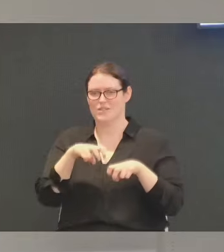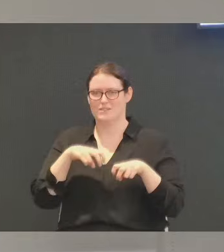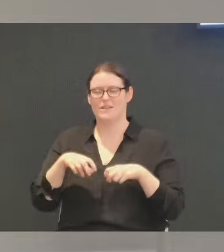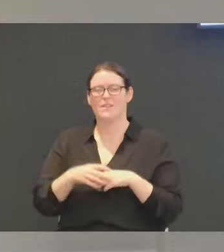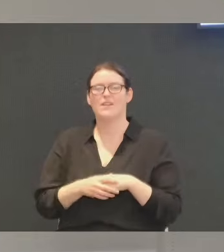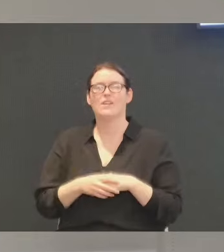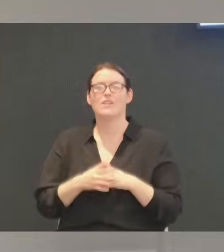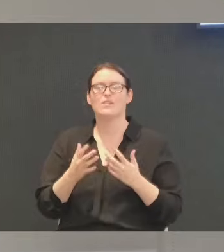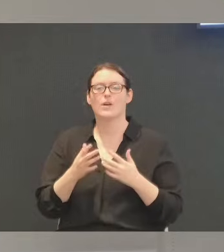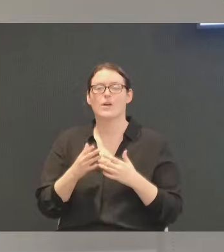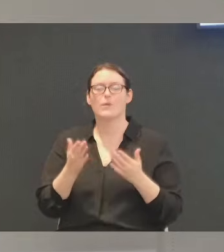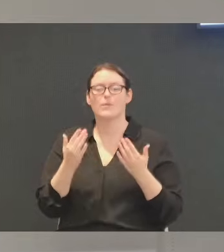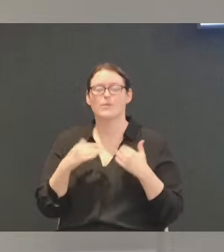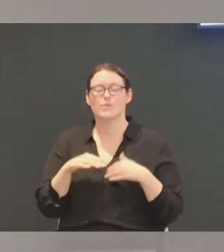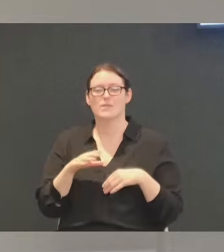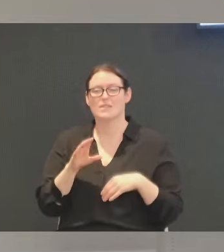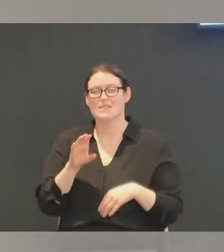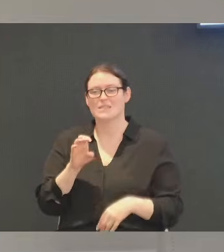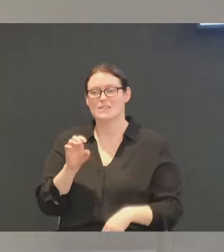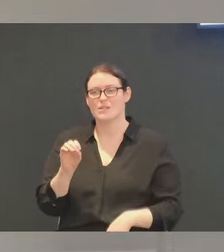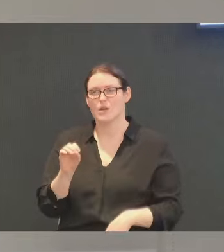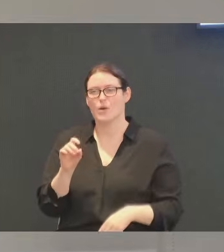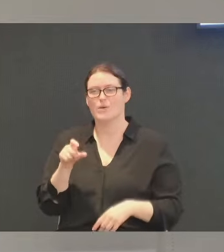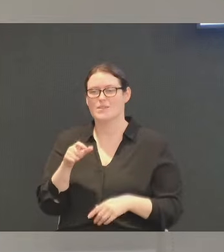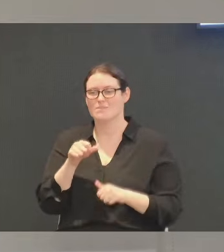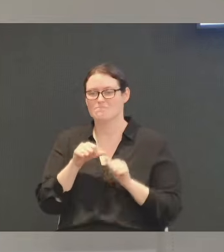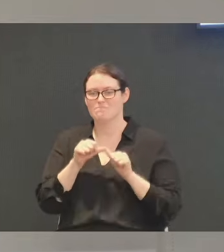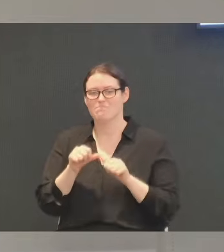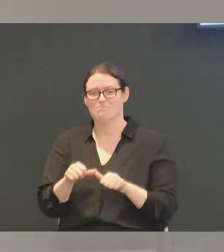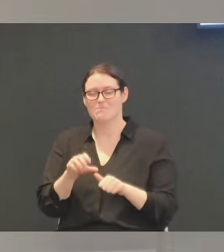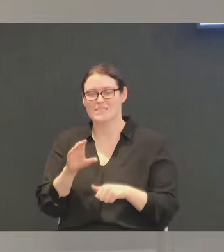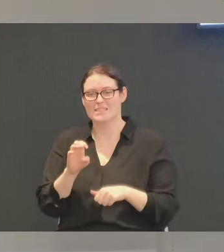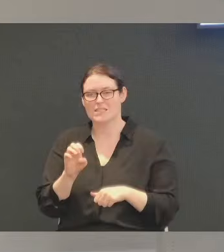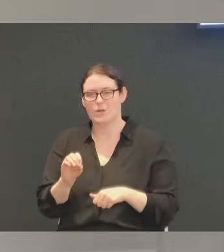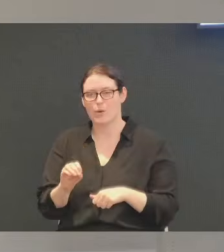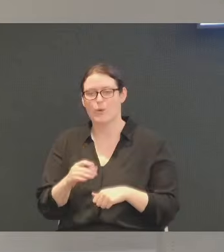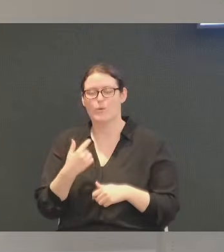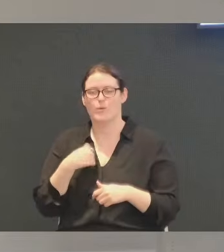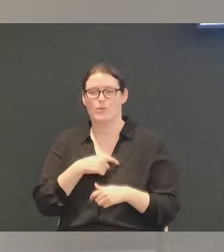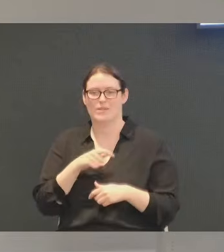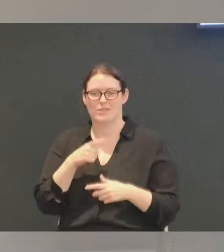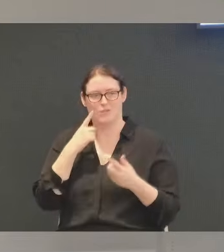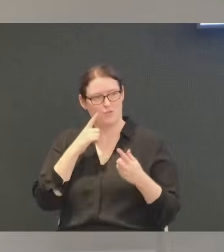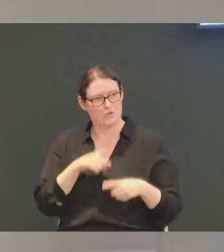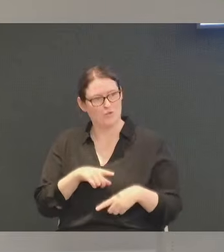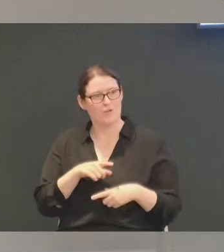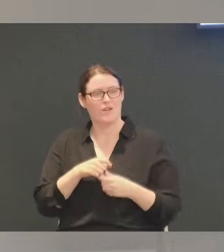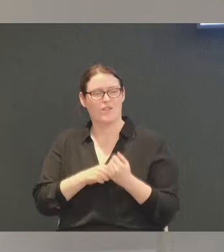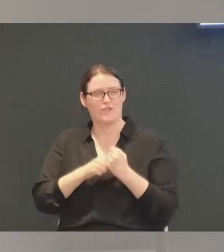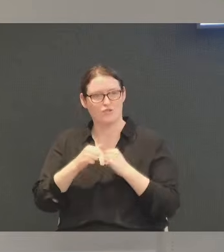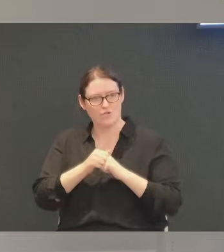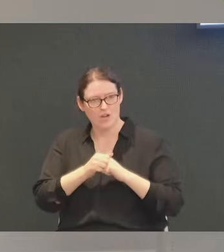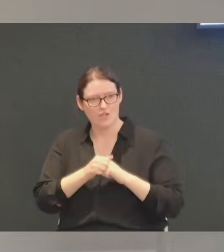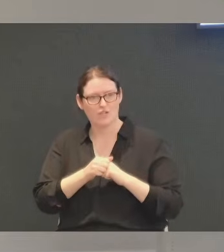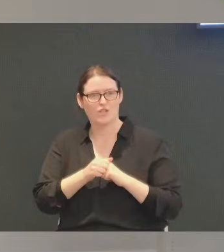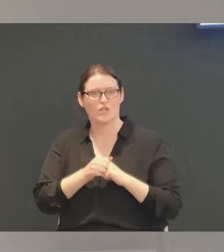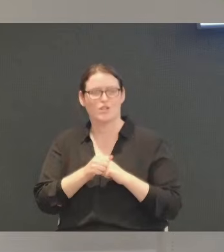CEO. They need a a permanent CEO and and so we have to agree on the structure and also agree on